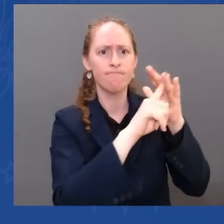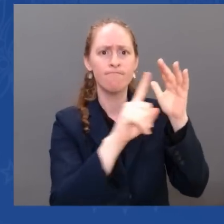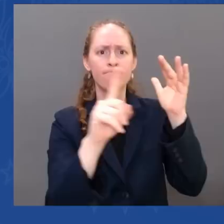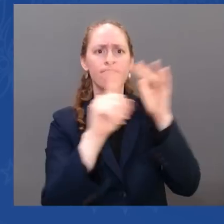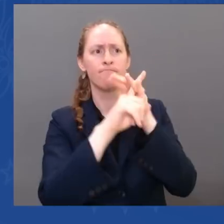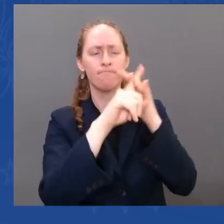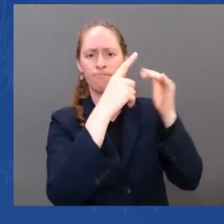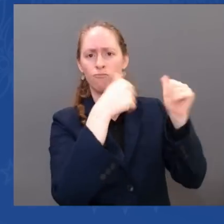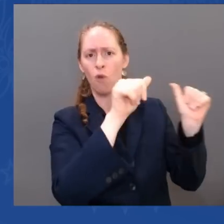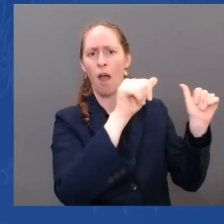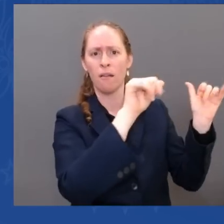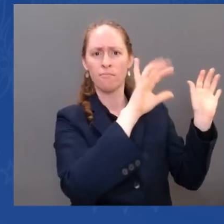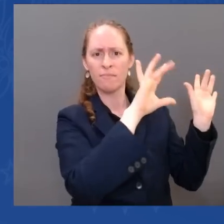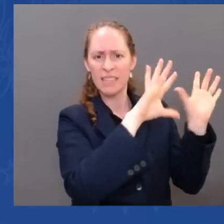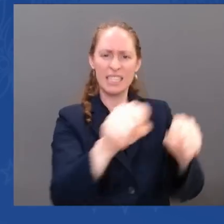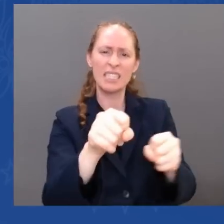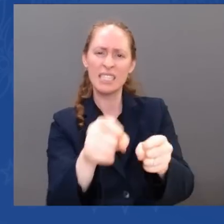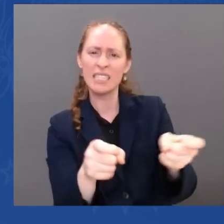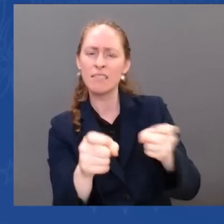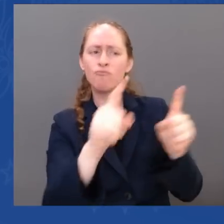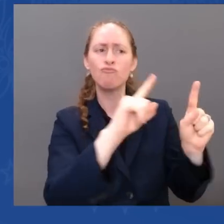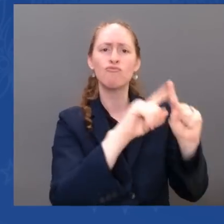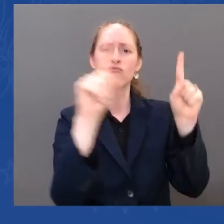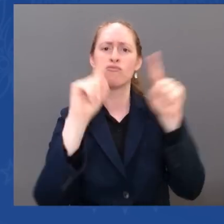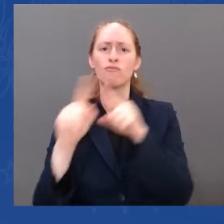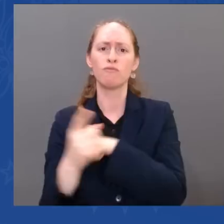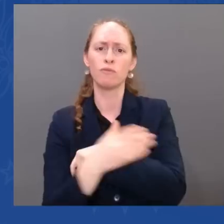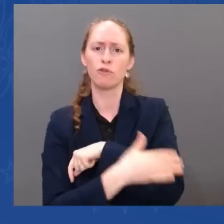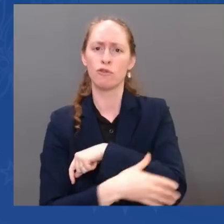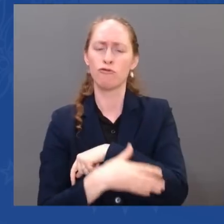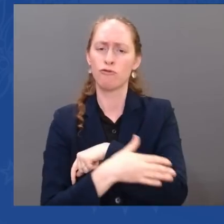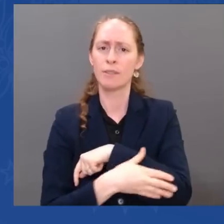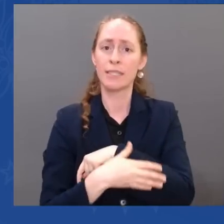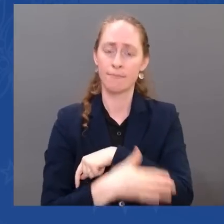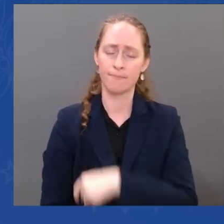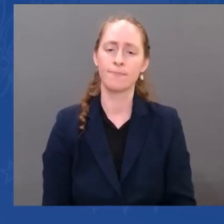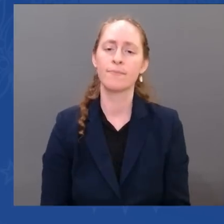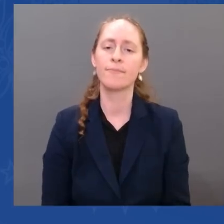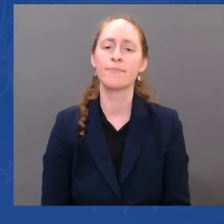national integrity, against the unjust aggression in Ukraine.